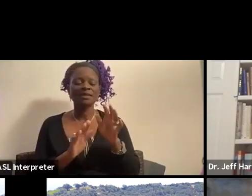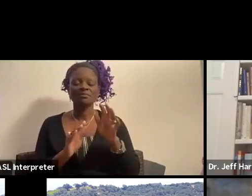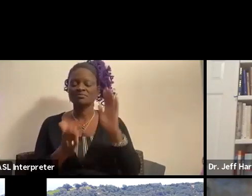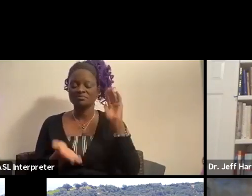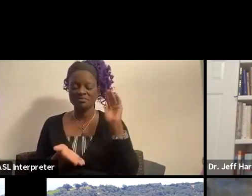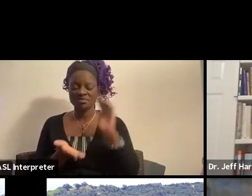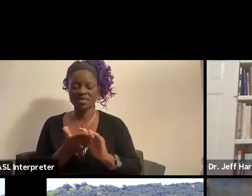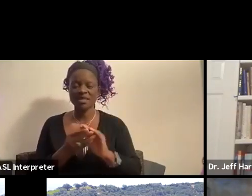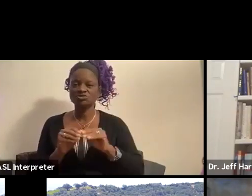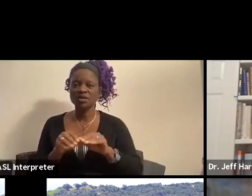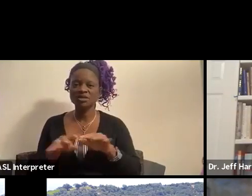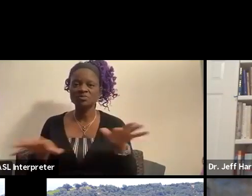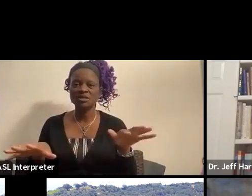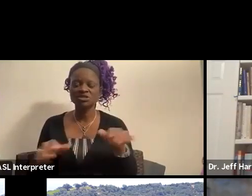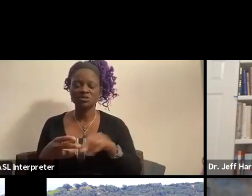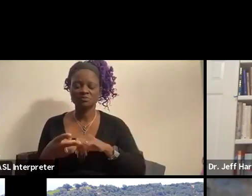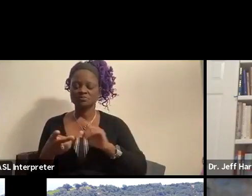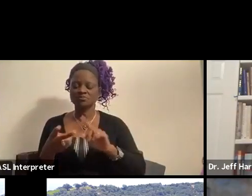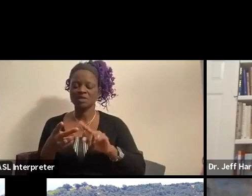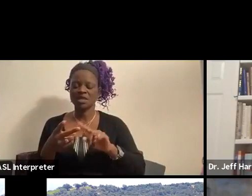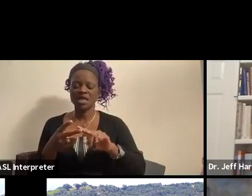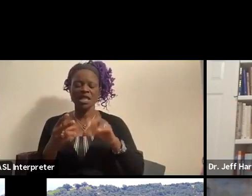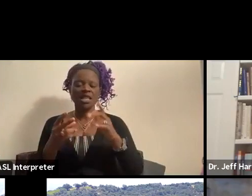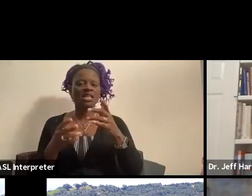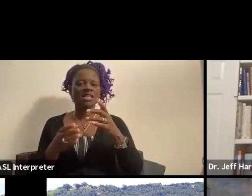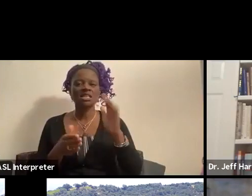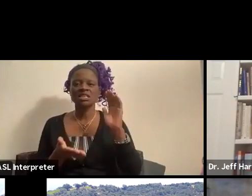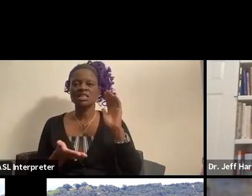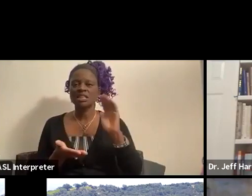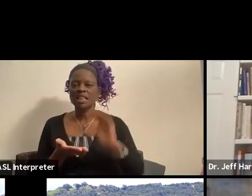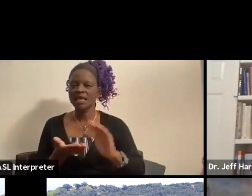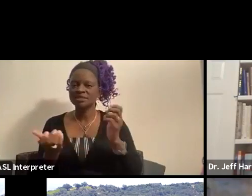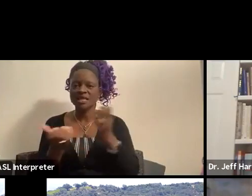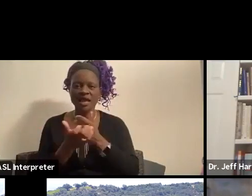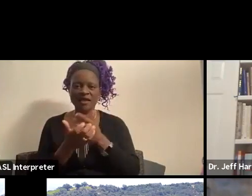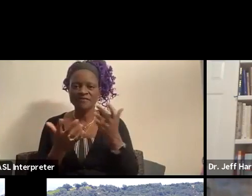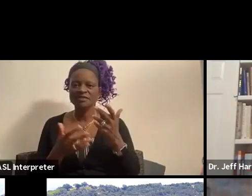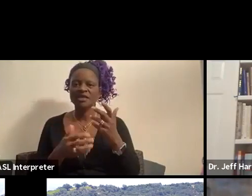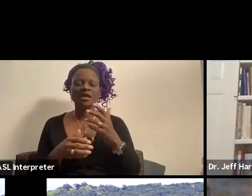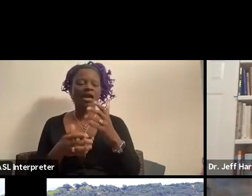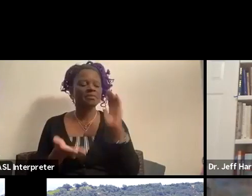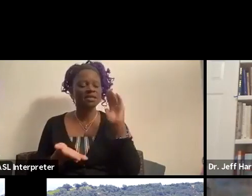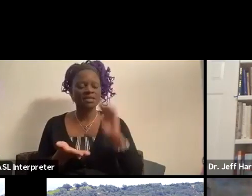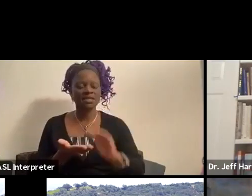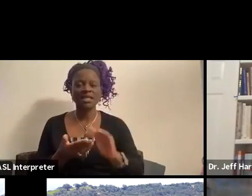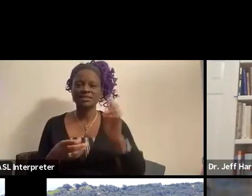pathology, less morbidity in that group, less disease process, I should say.